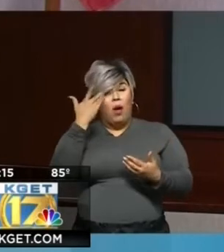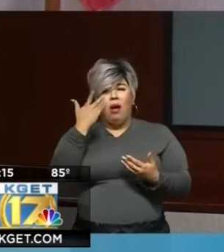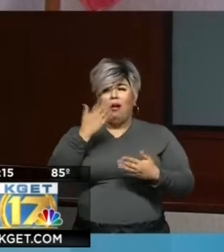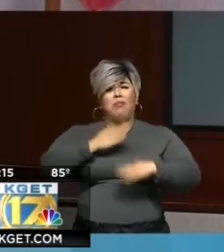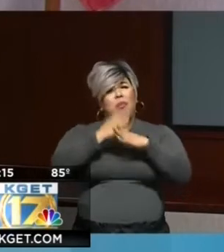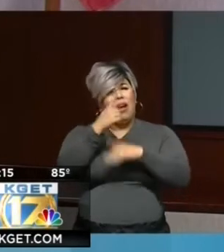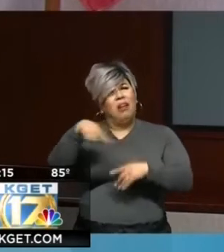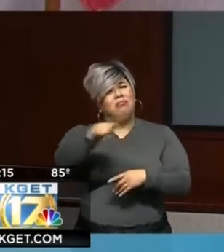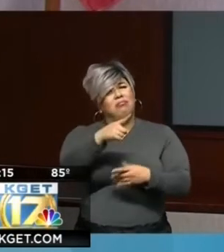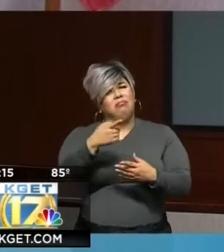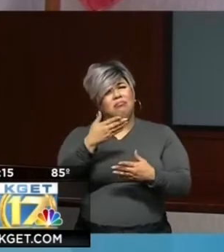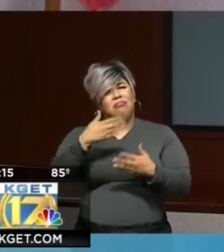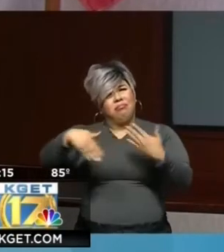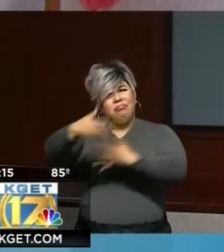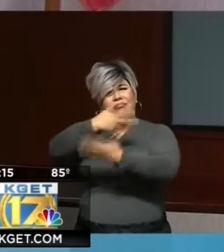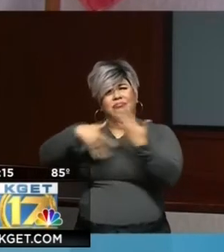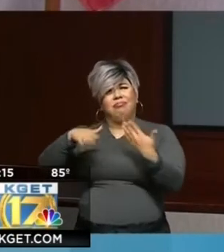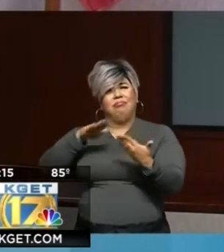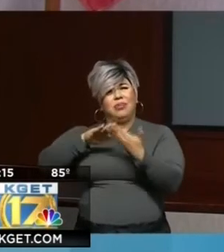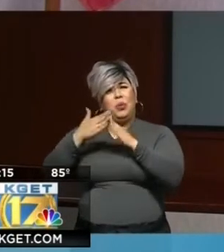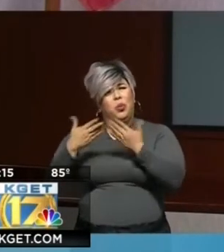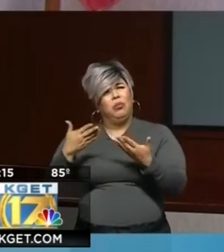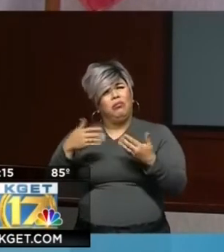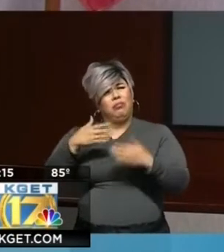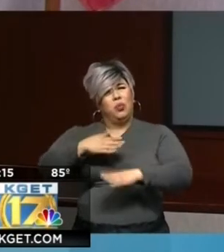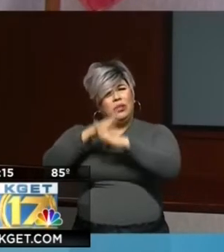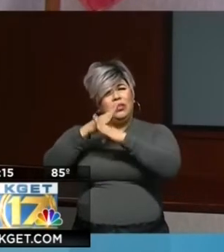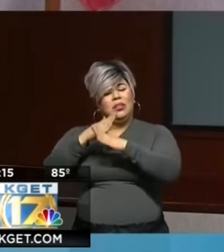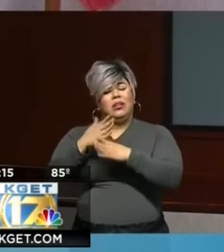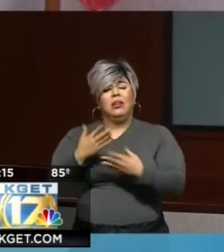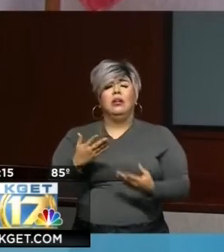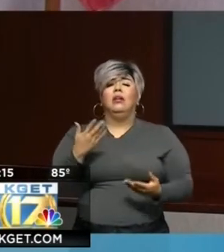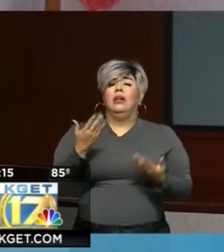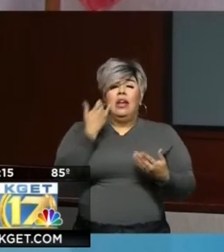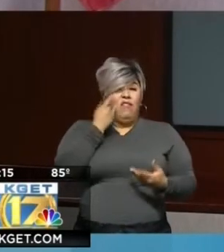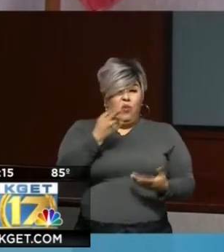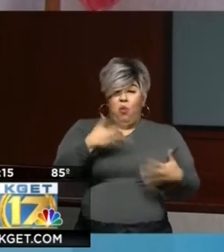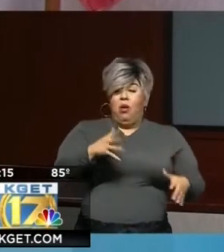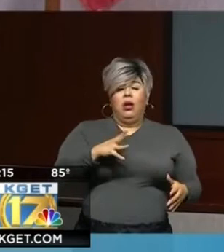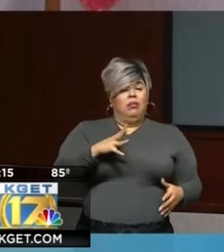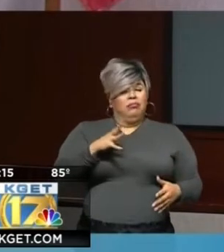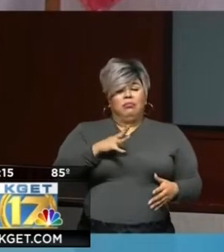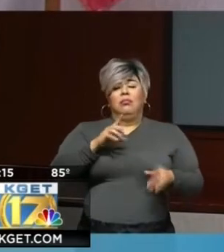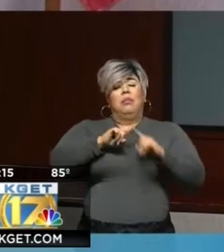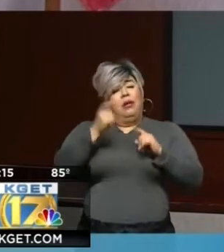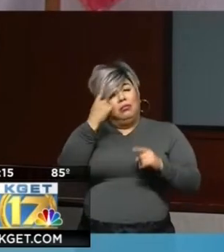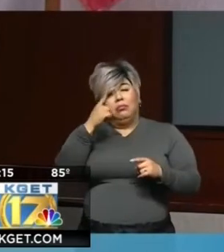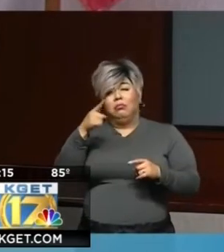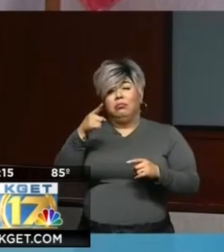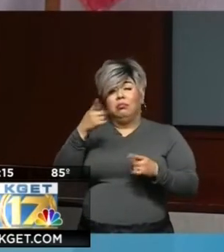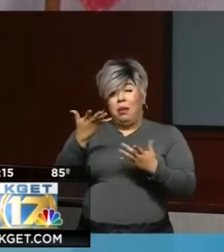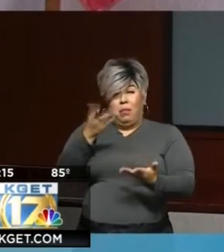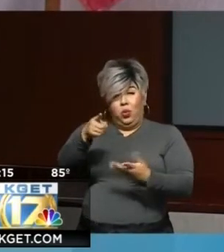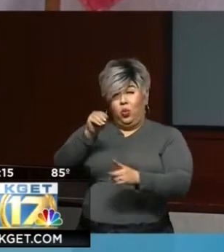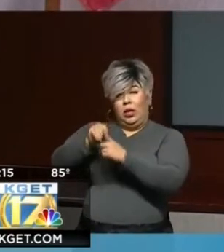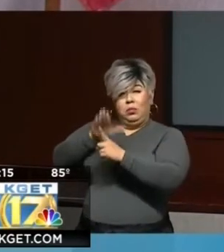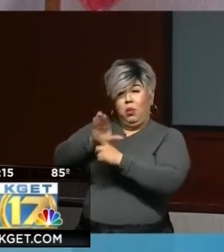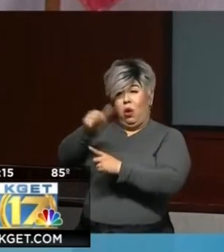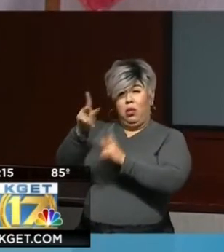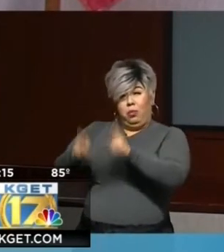EXTRA STEP SO YOU CAN PROTECT OTHERS. OFTENTIMES, YOU KNOW, YOU MAY NOT CHOOSE TO WEAR A MASK. BUT YOU MAY BE EXPOSE BUT YOU MAY BE EXPOSING